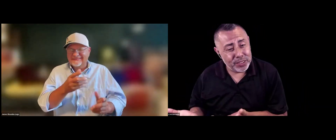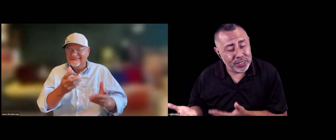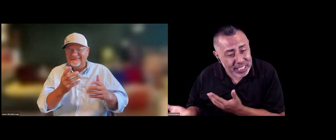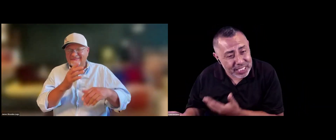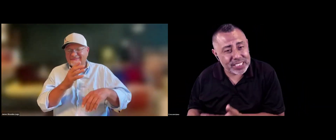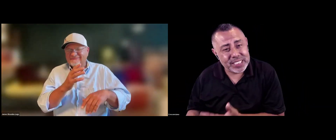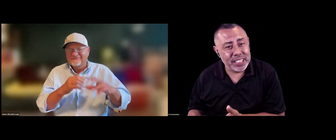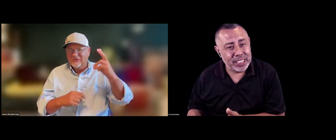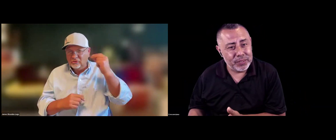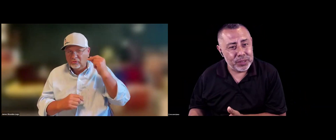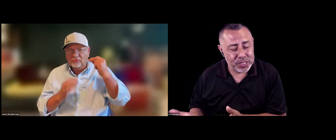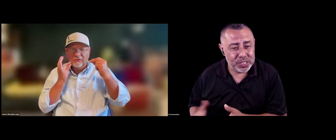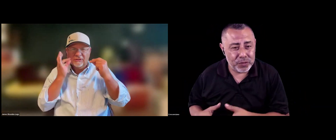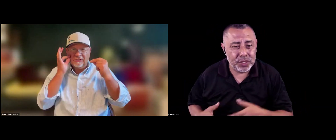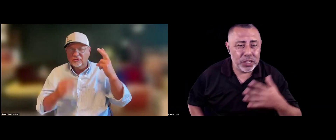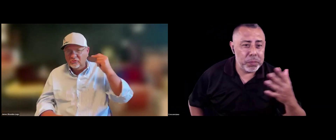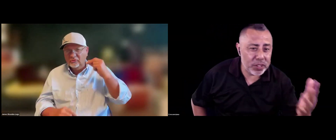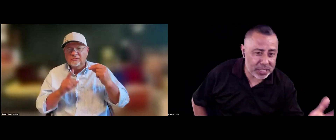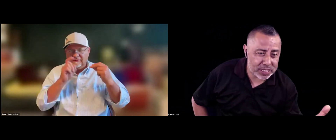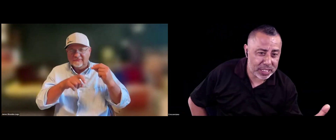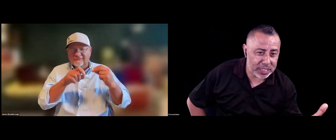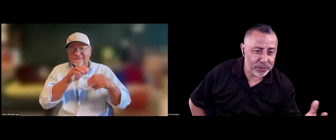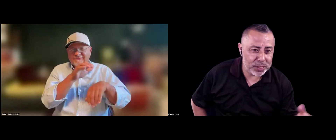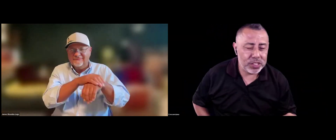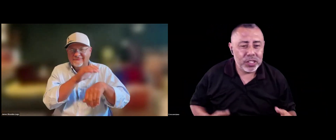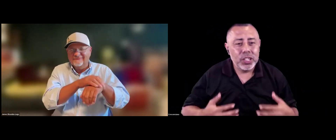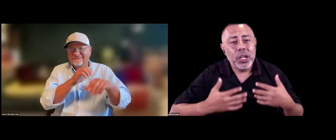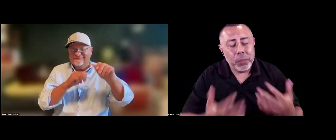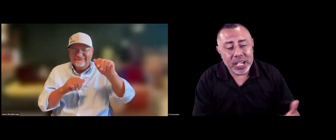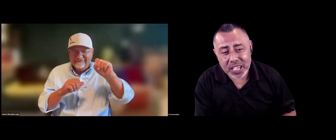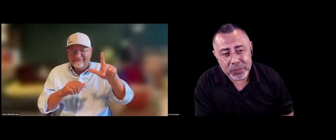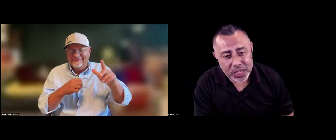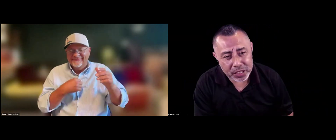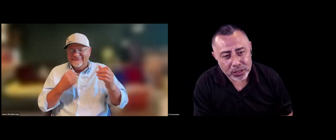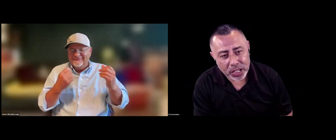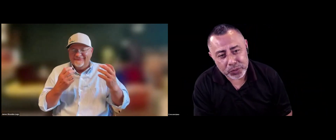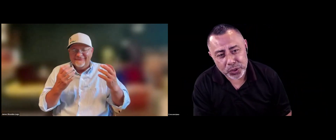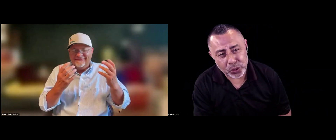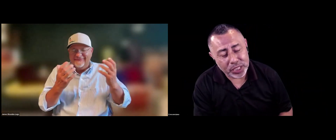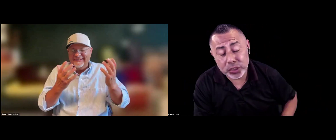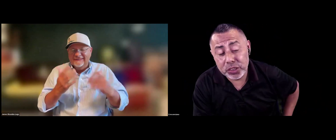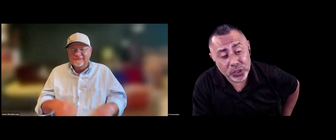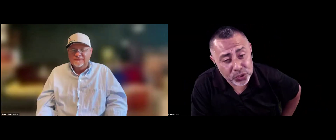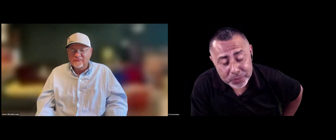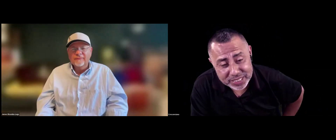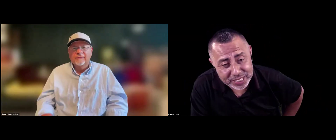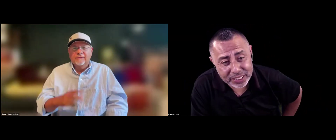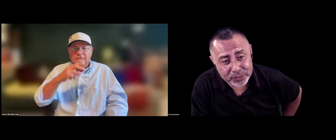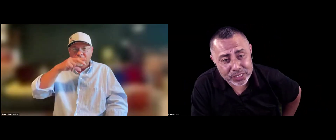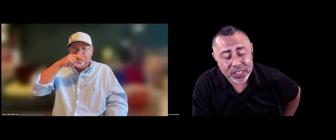Indian sign language, which is different than American sign language. My time there, I was told I couldn't use my sign language.